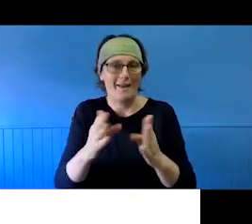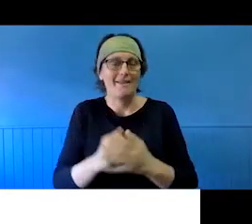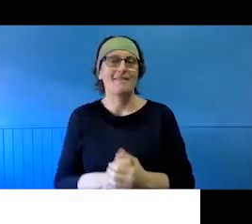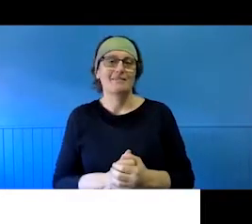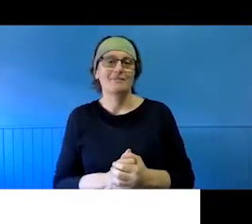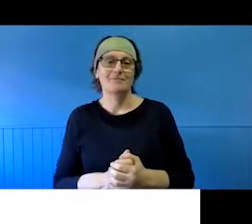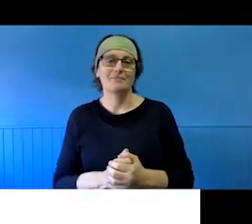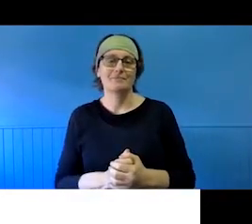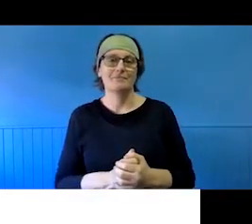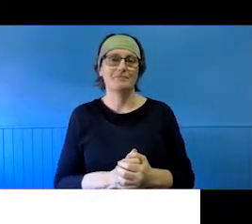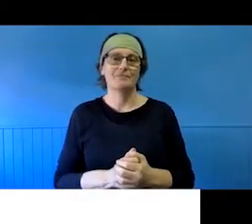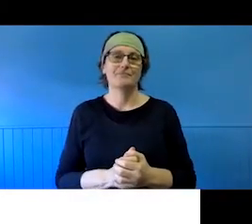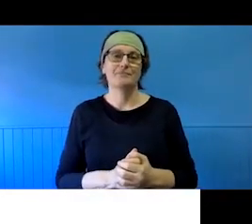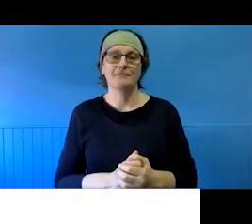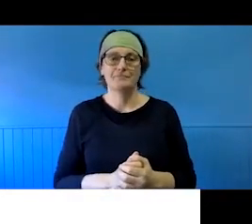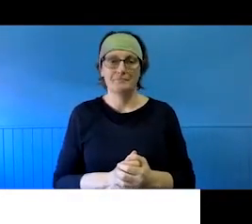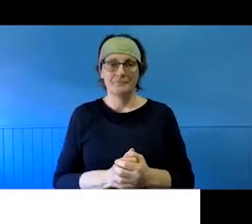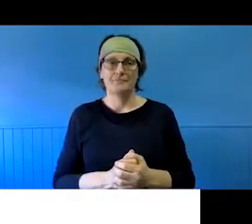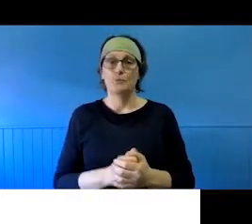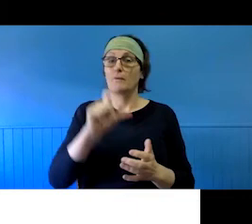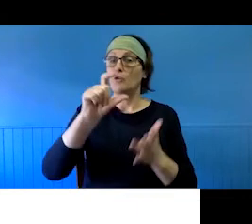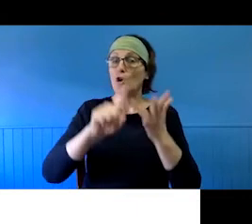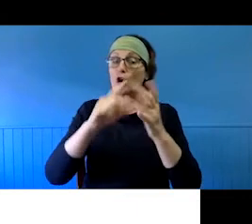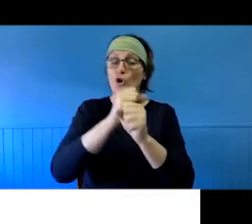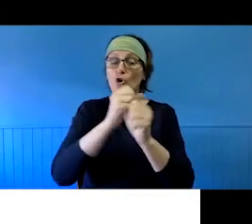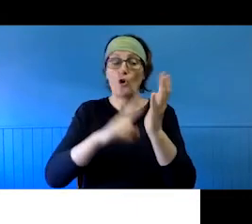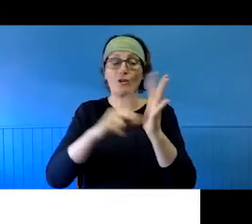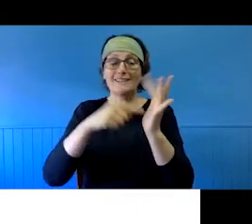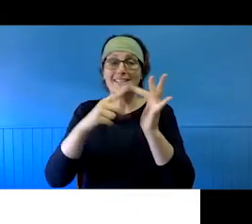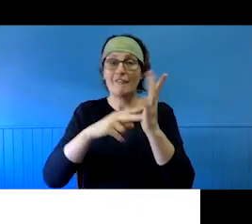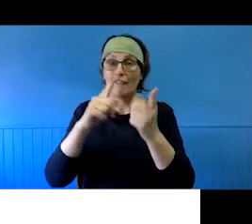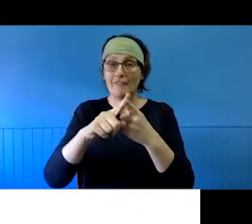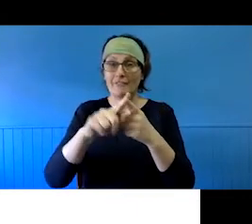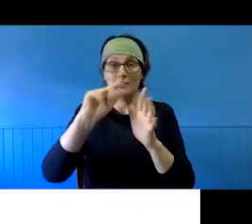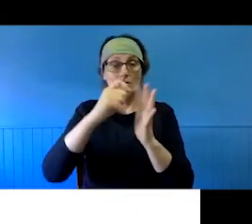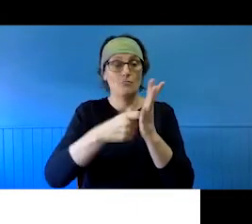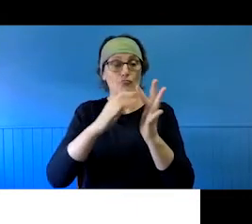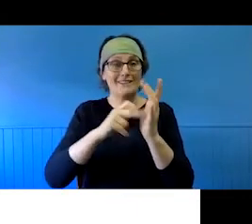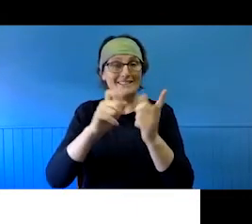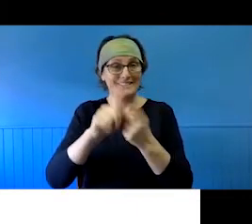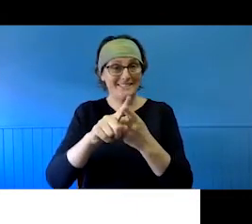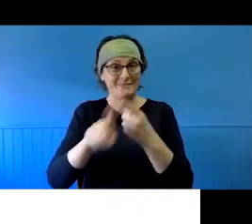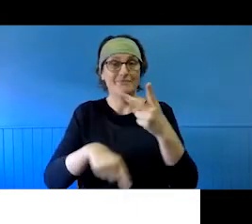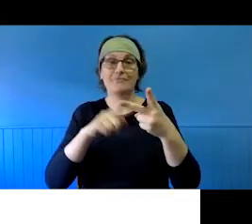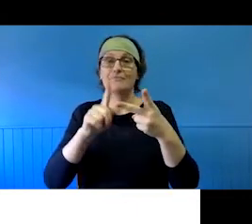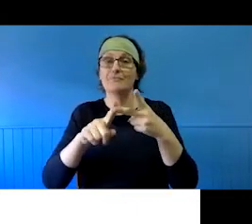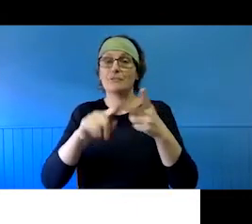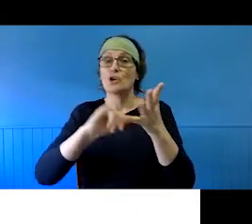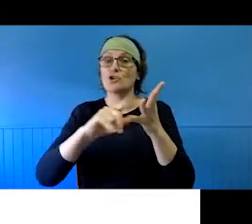Different places, meaning there's the cognitive presence that has to happen. There's the social presence that has to happen.